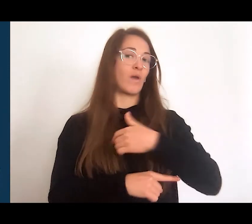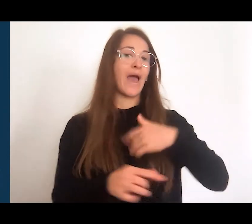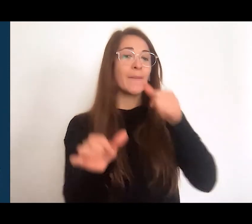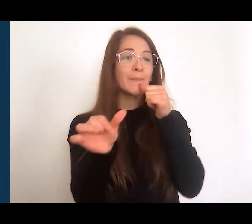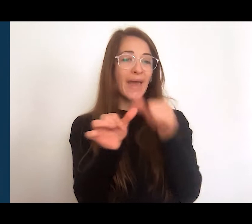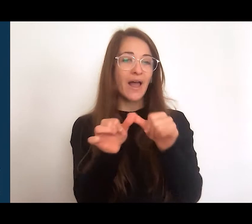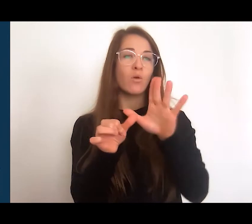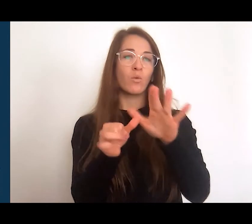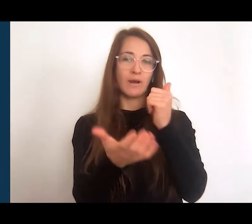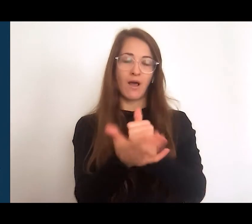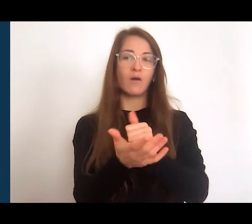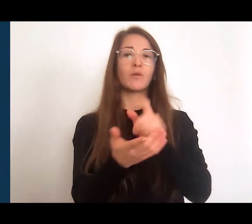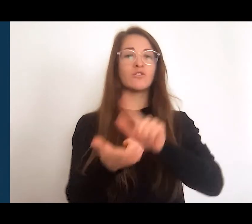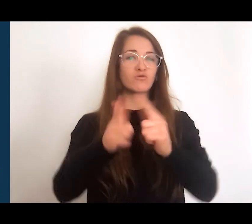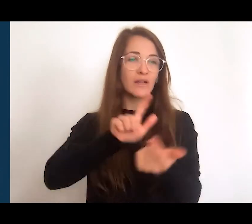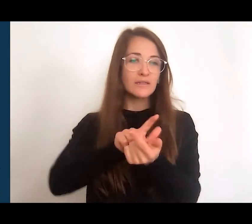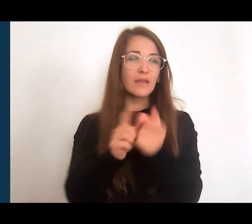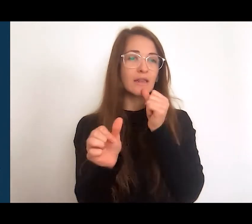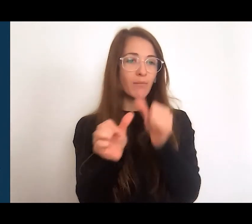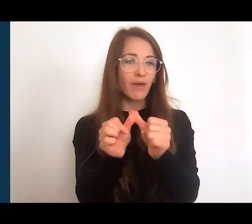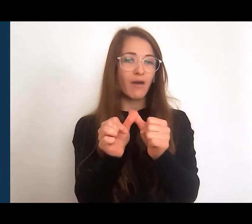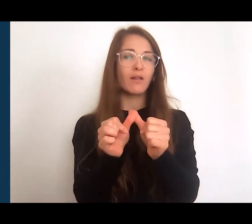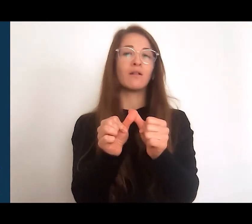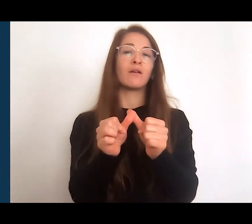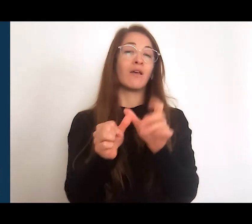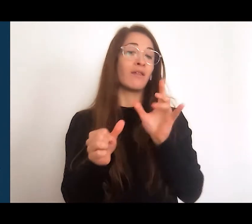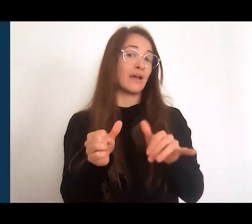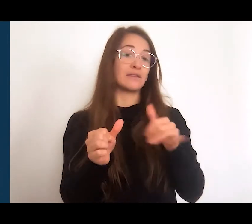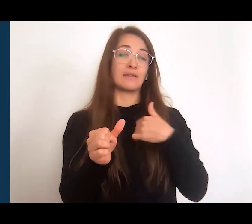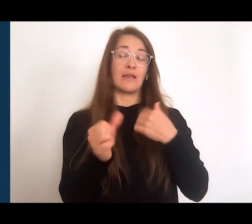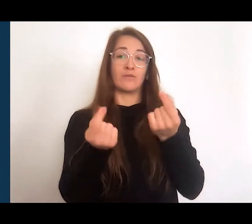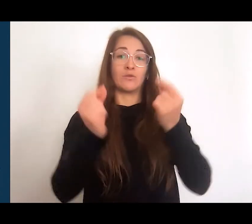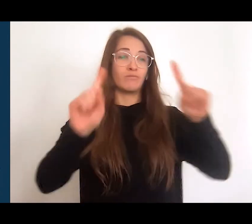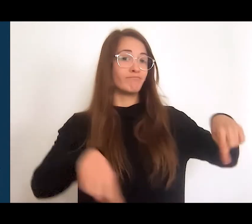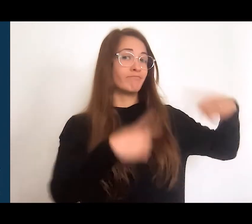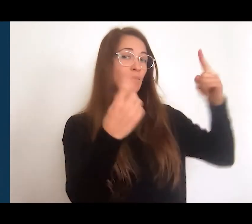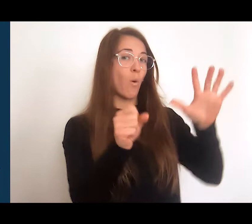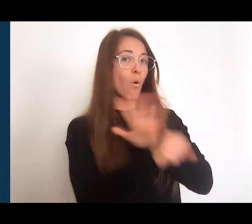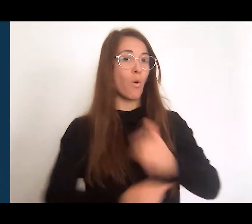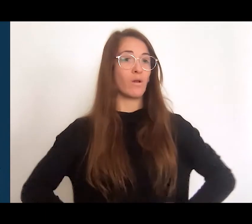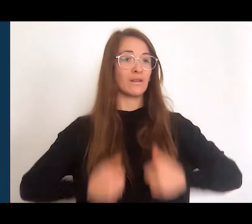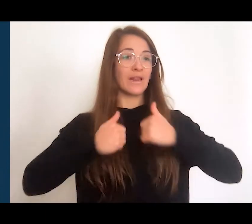APPOINTMENTS OR IF WE WOULD RECEIVE MAIL FOR HER AND I HELPED TO TRANSLATE THE MAIL. SO THAT'S WHAT I HAVE BEEN DOING